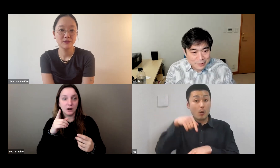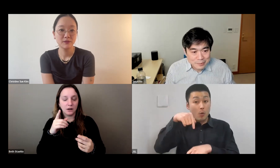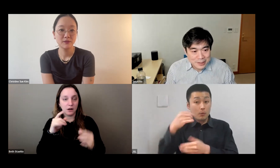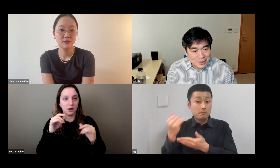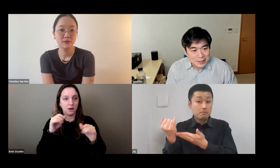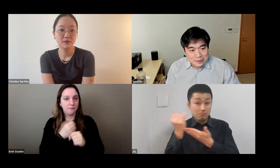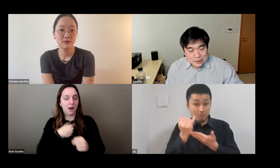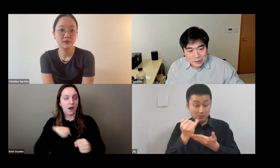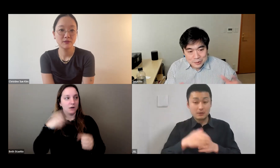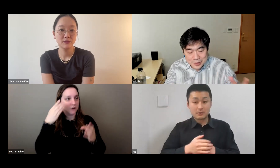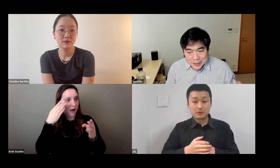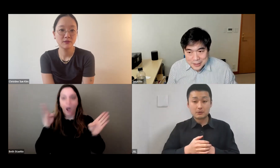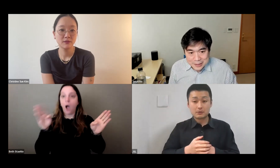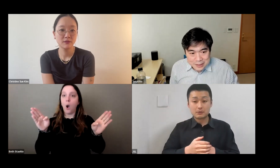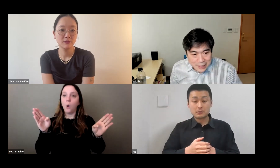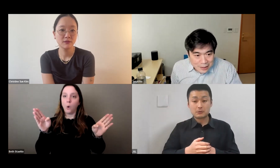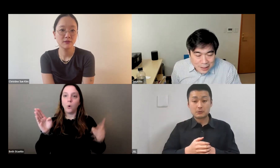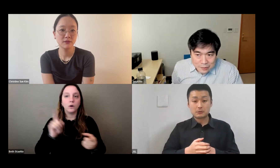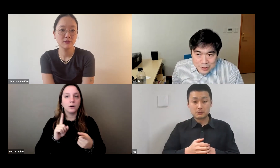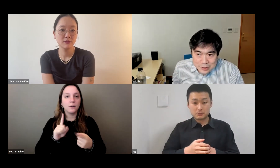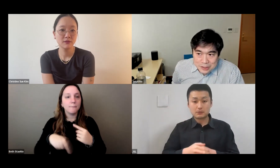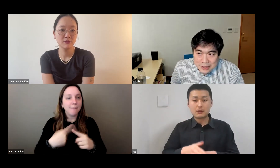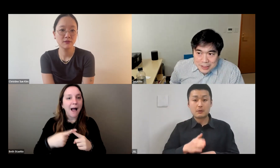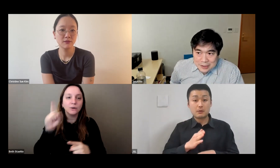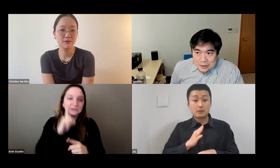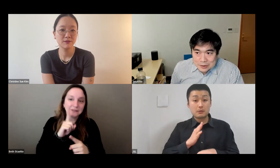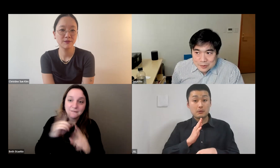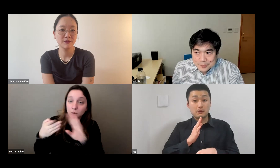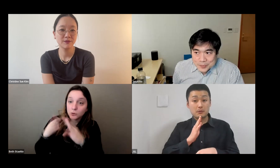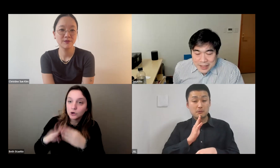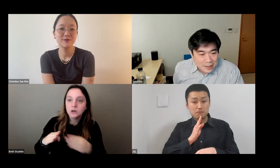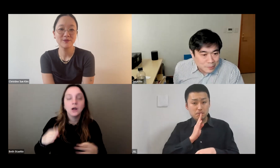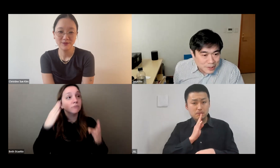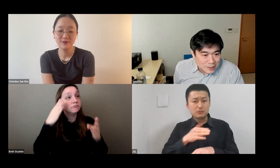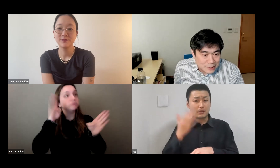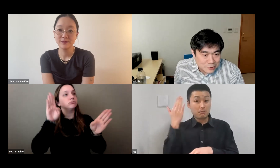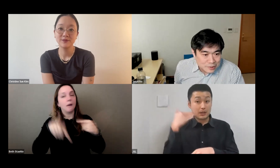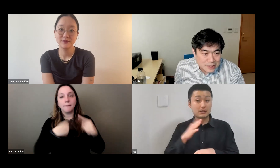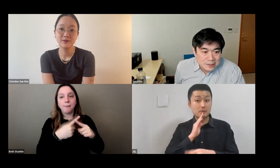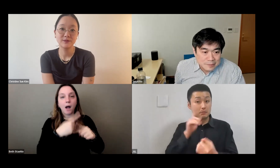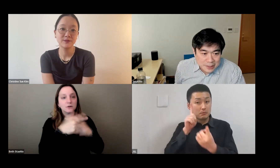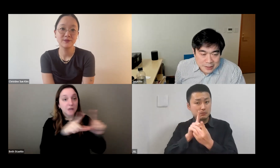community, to sign language, to a completely new sensibility